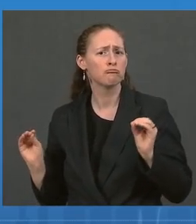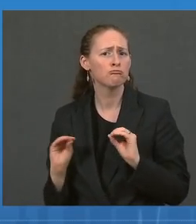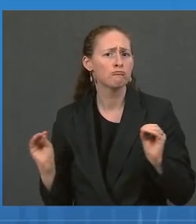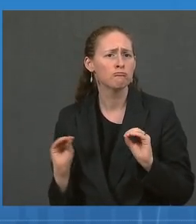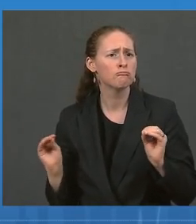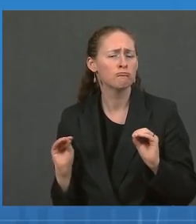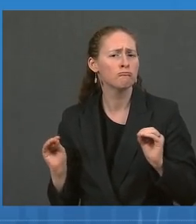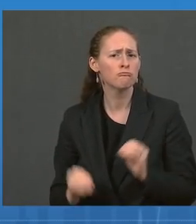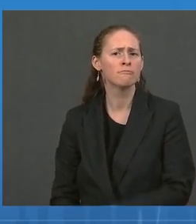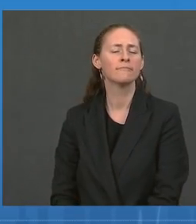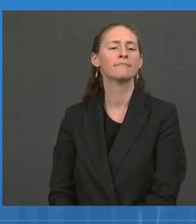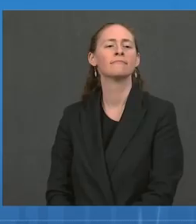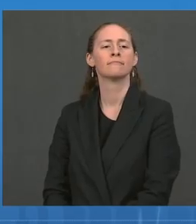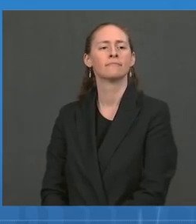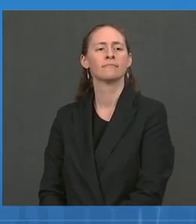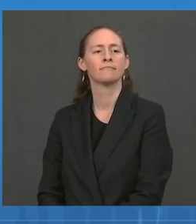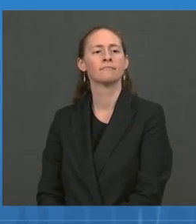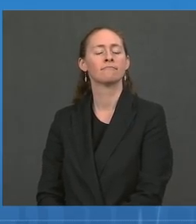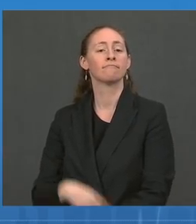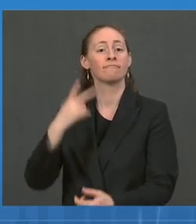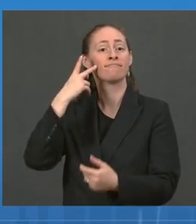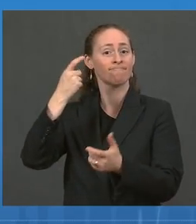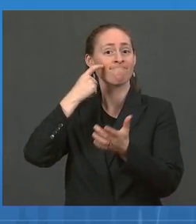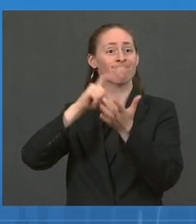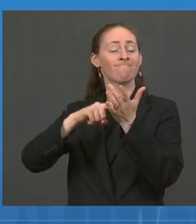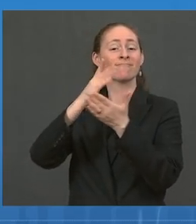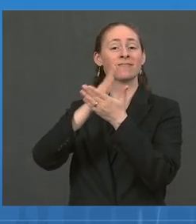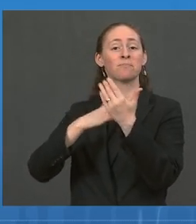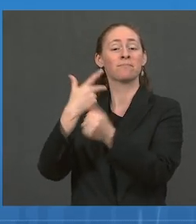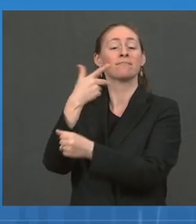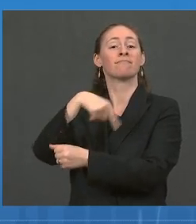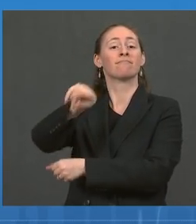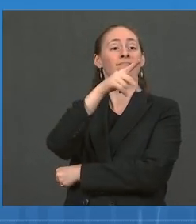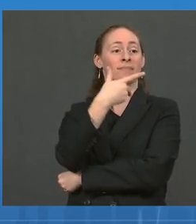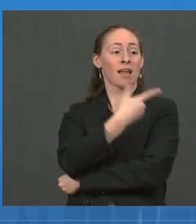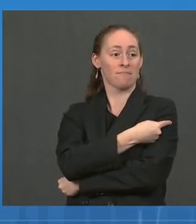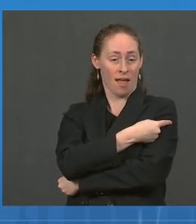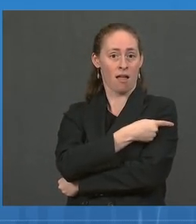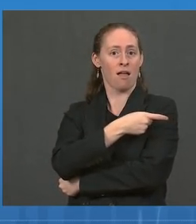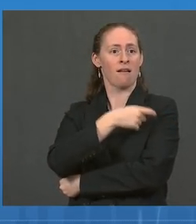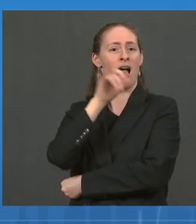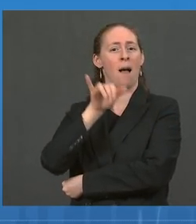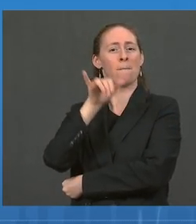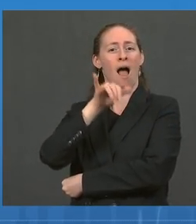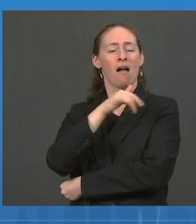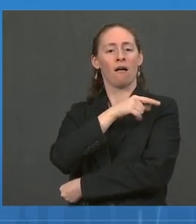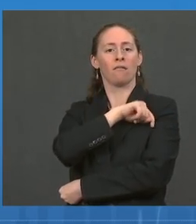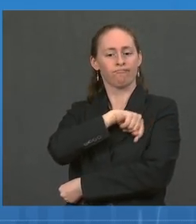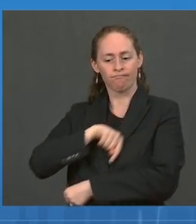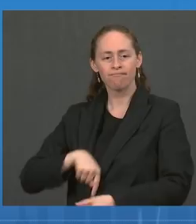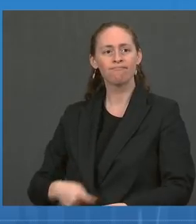some antibody from the vaccine traverses to the baby and, in fact, could potentially protect the baby.